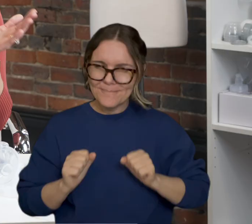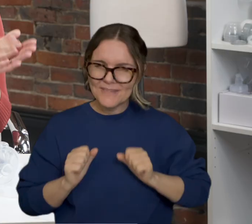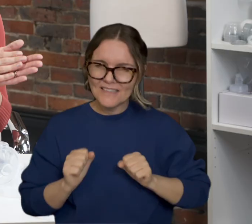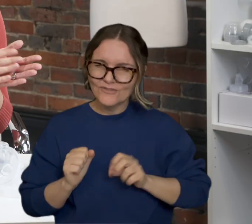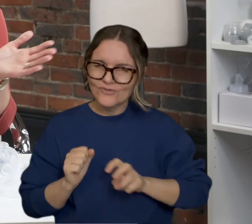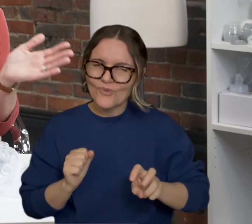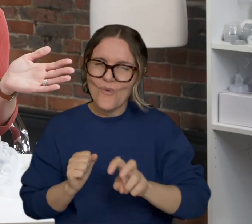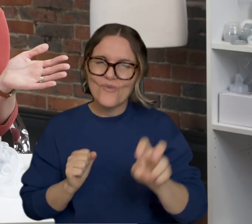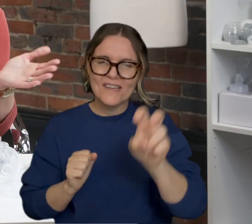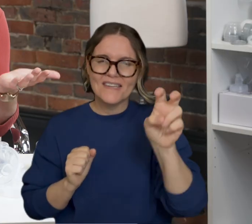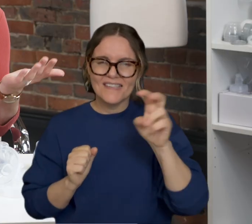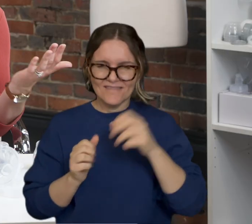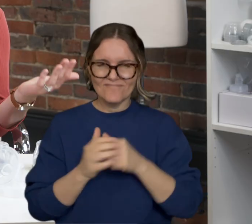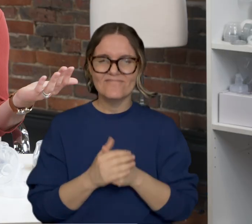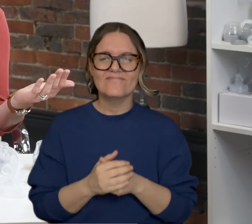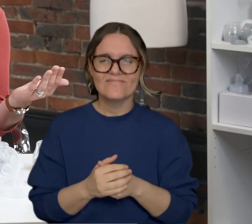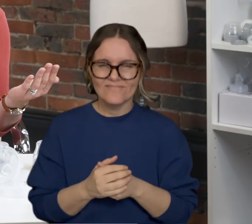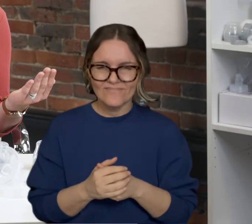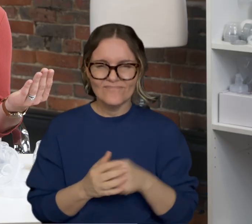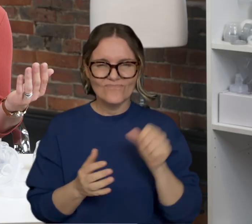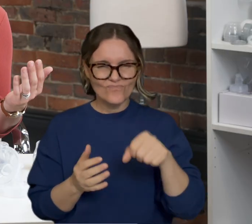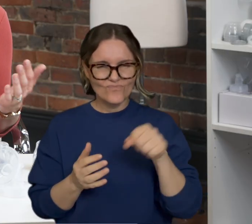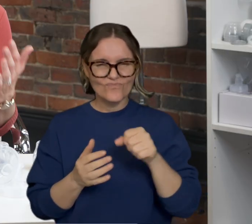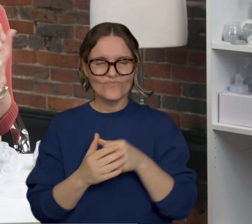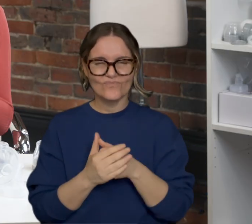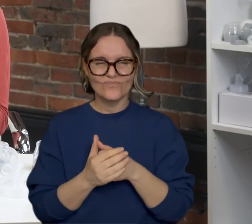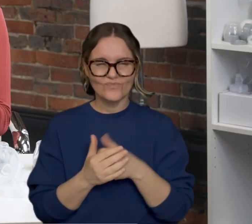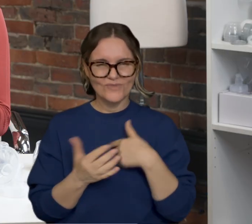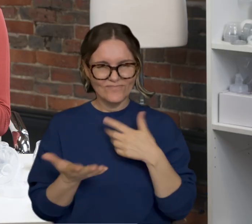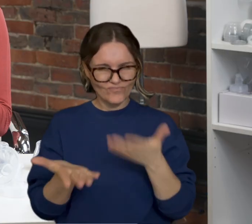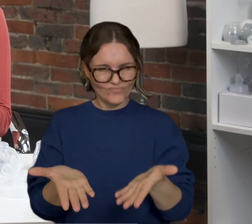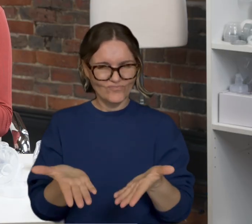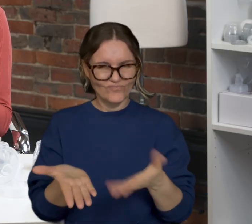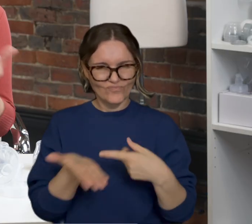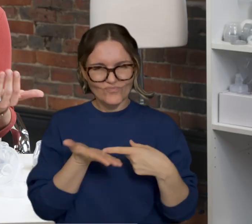prenatal through postpartum and even your return to work and part of that is making sure you have